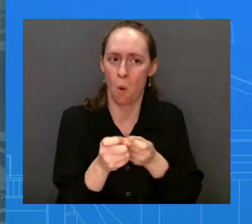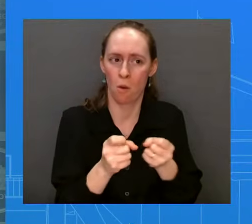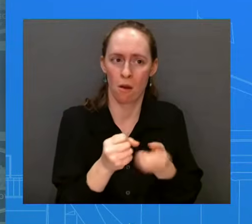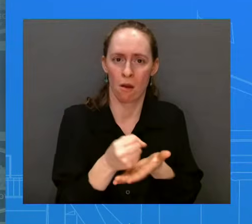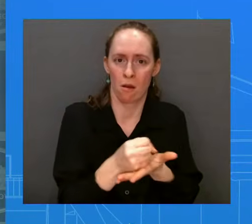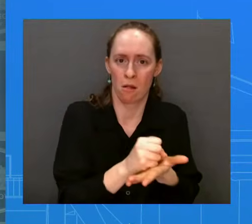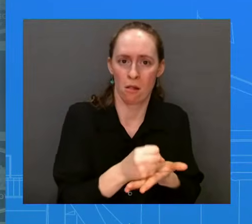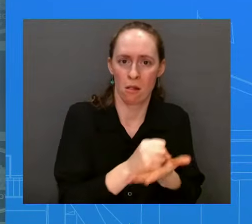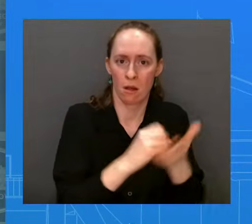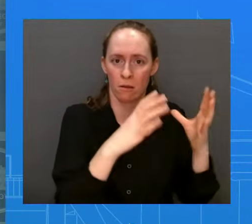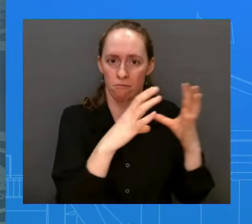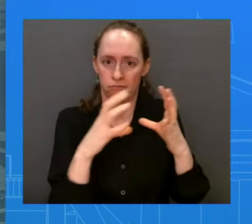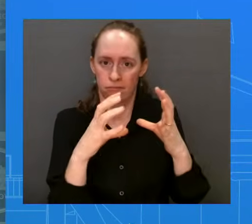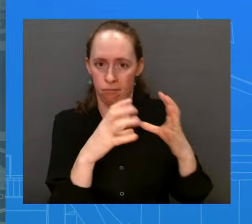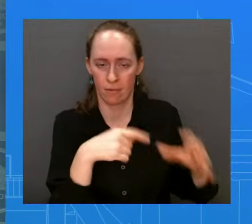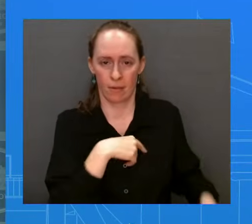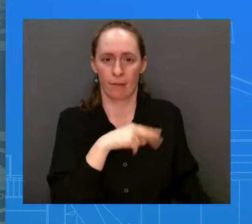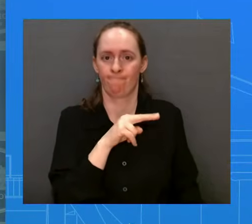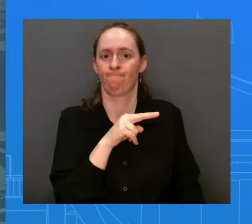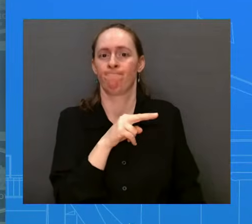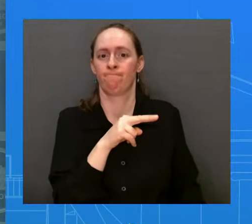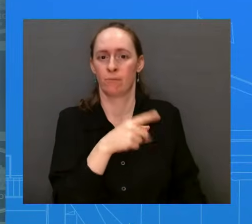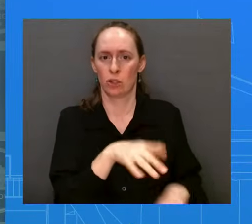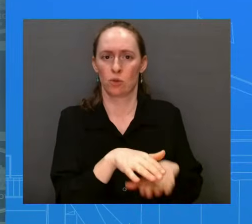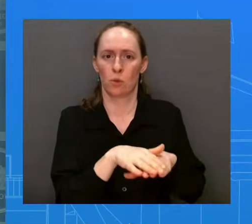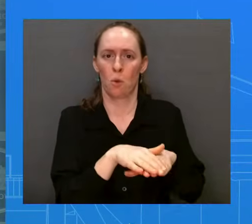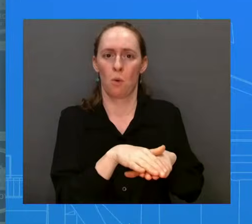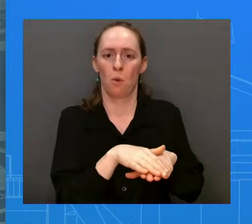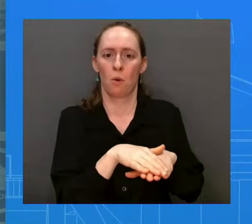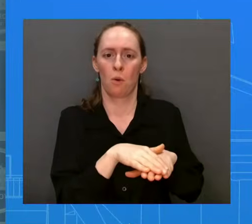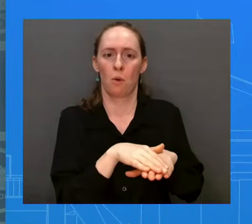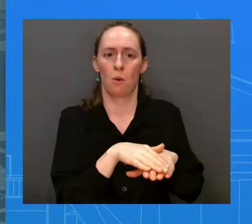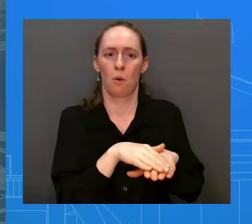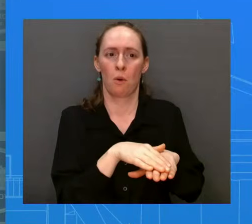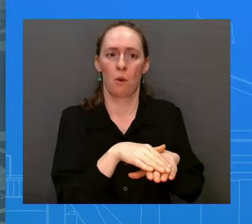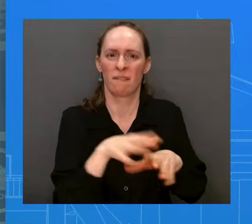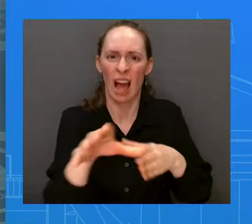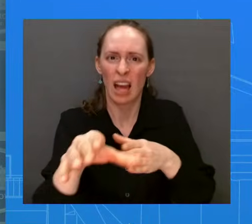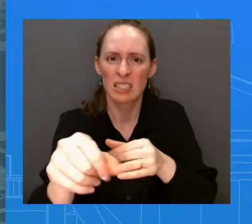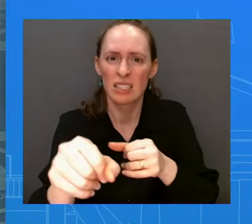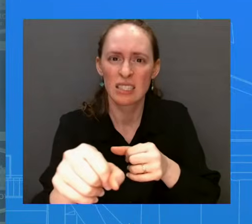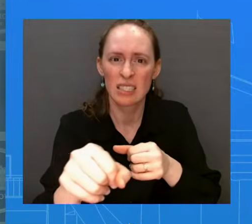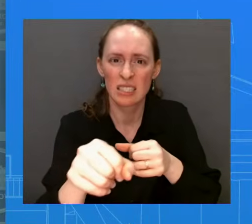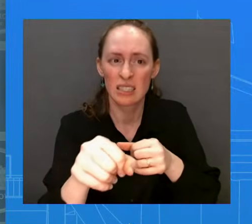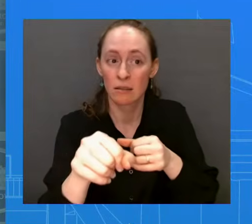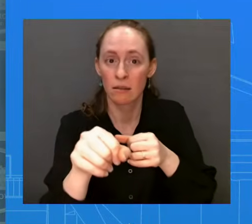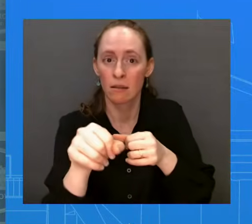sped up, maneuvered a little bit, trying to get a look at what we believe to be sensitive military sites.